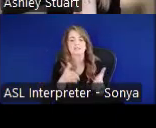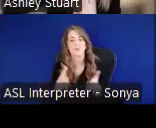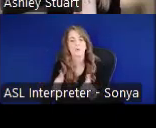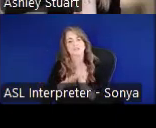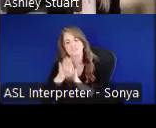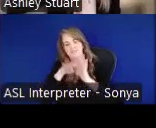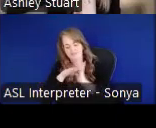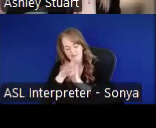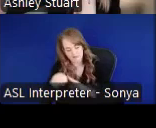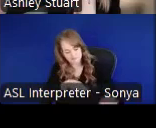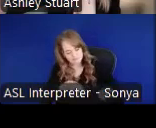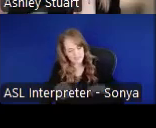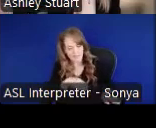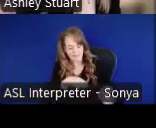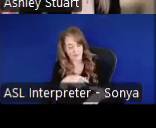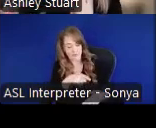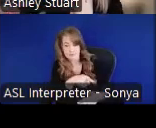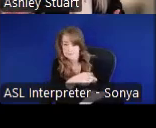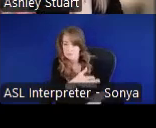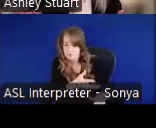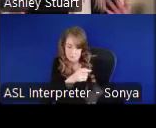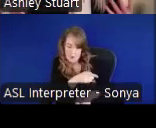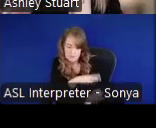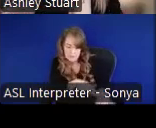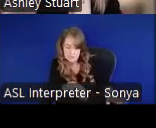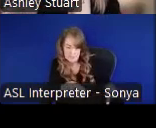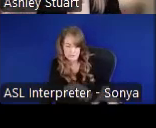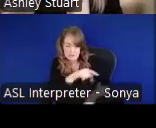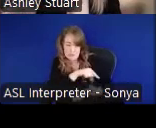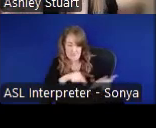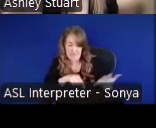child to have, which is like, Well, shouldn't they just want